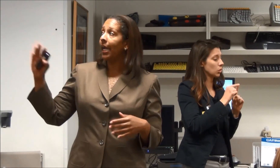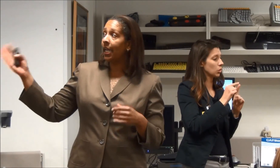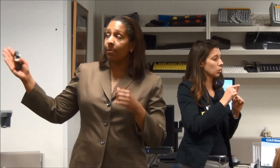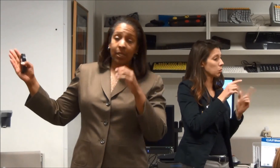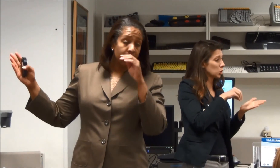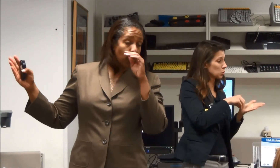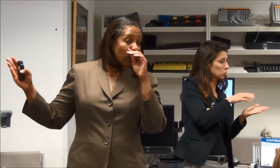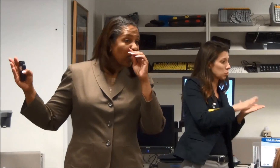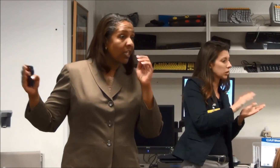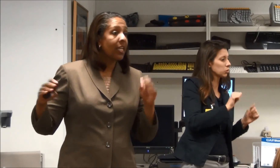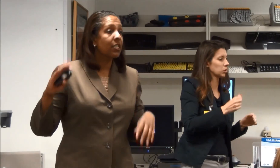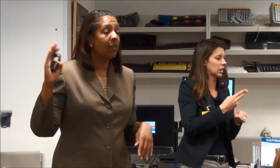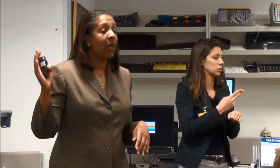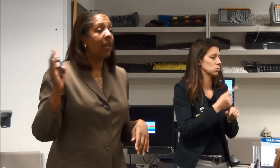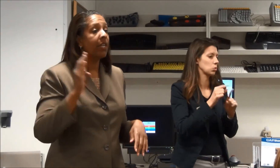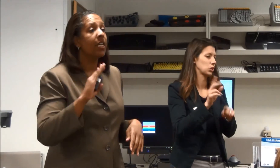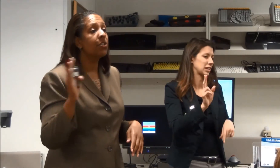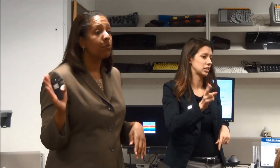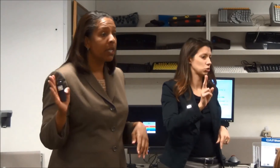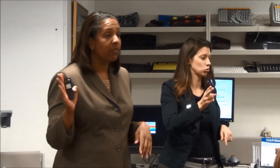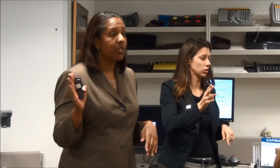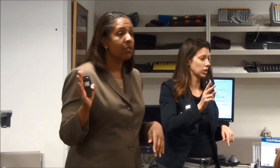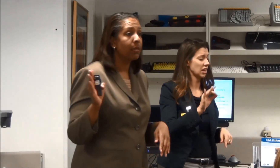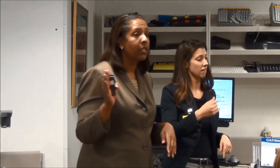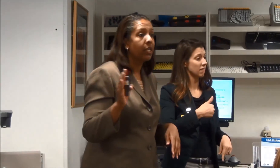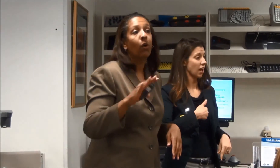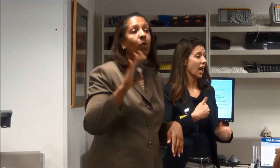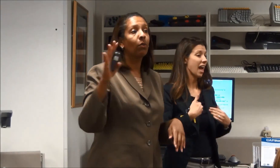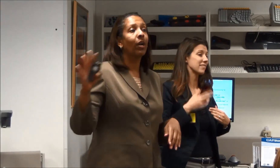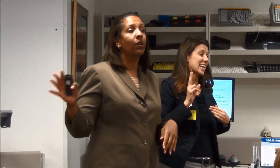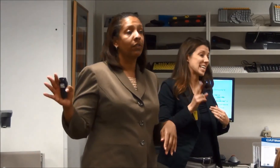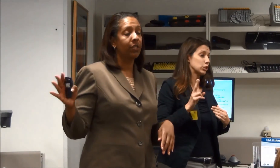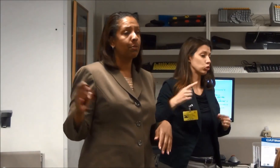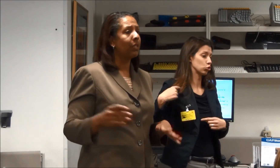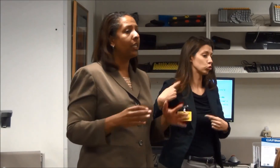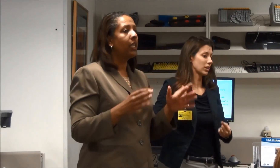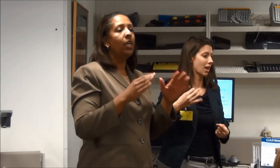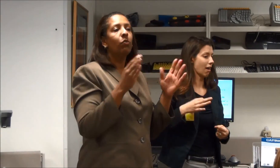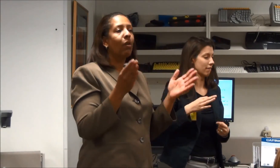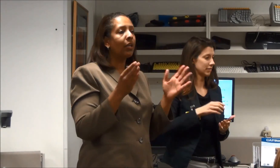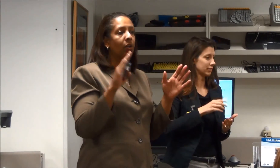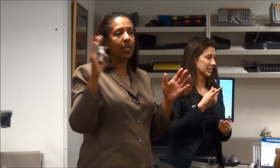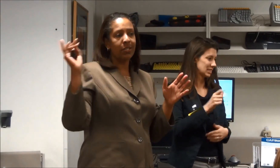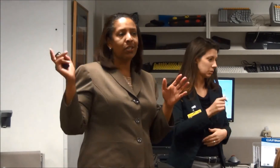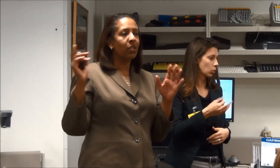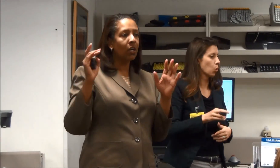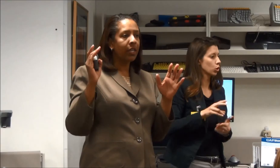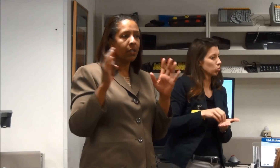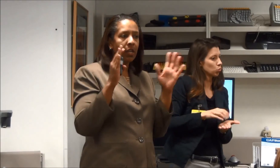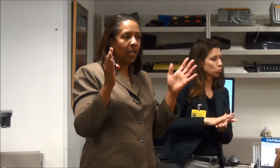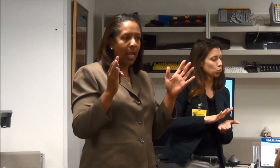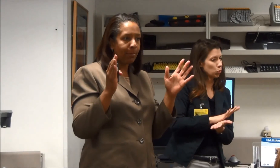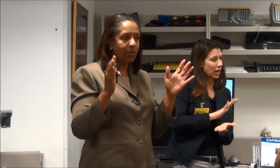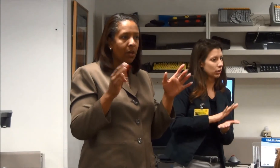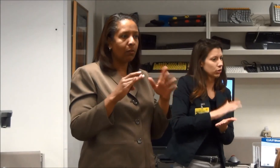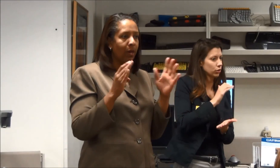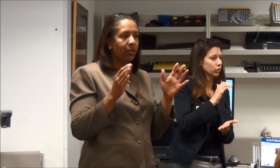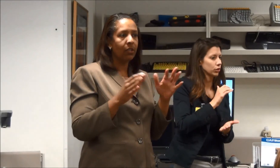I can't be discriminated against if I have a history of a disability or a record of a disability. Record is little "r" here, not capital R, Record.